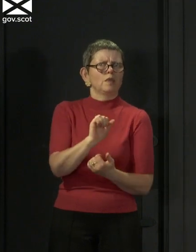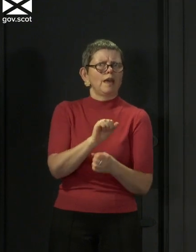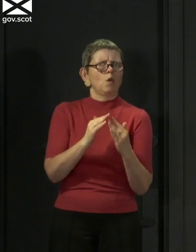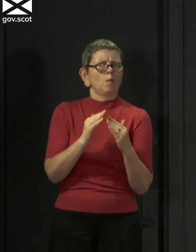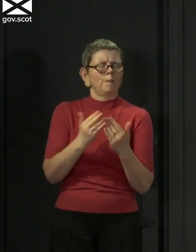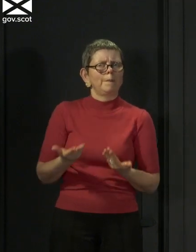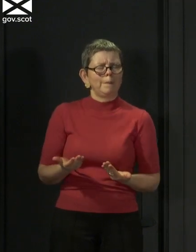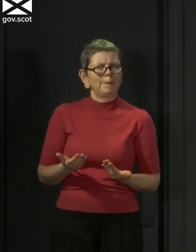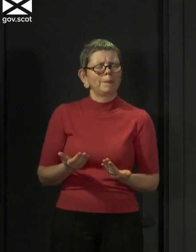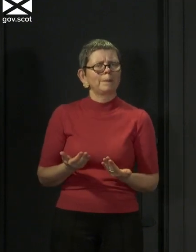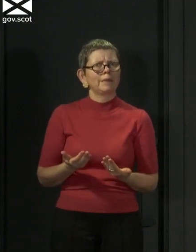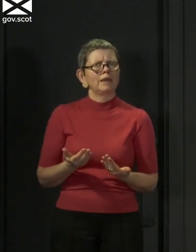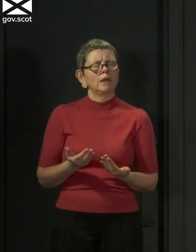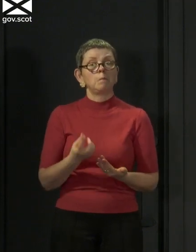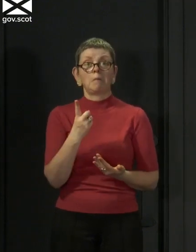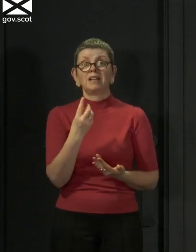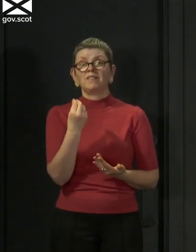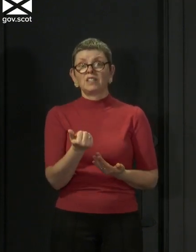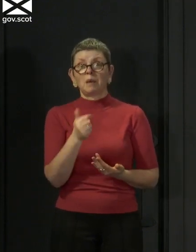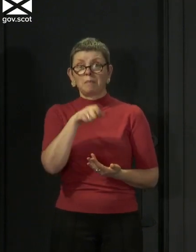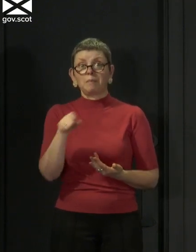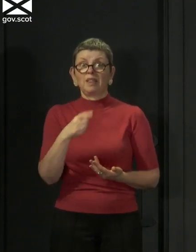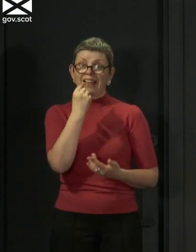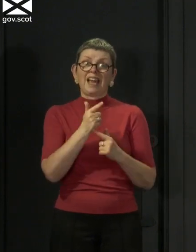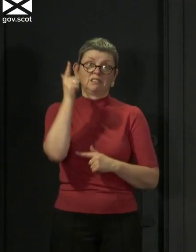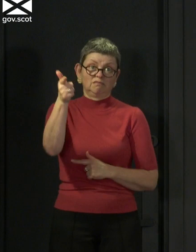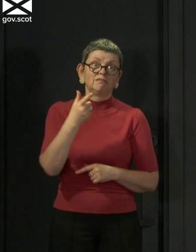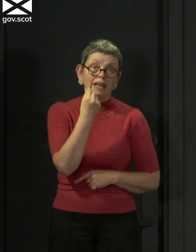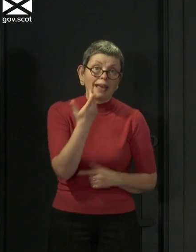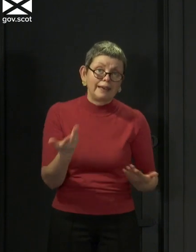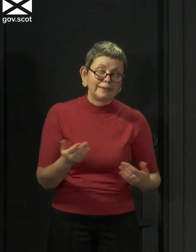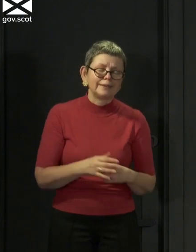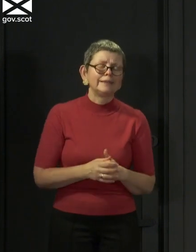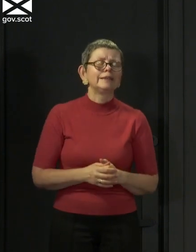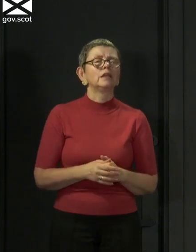clearly for some people that can involve more distance than for others. It is also why with